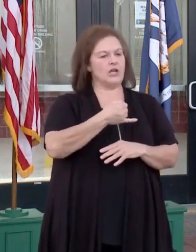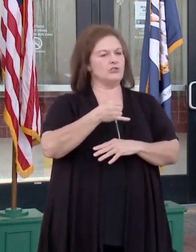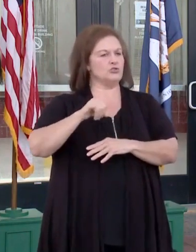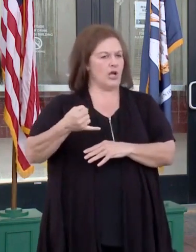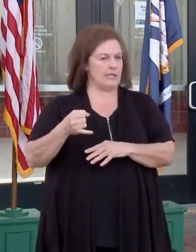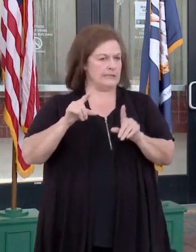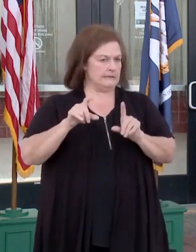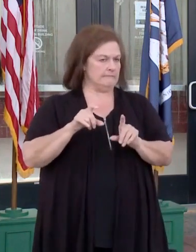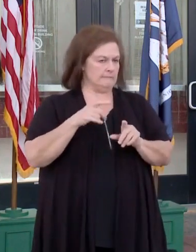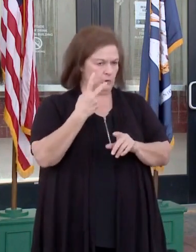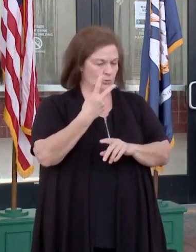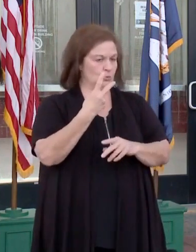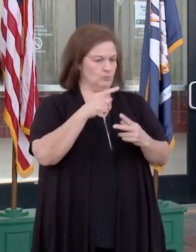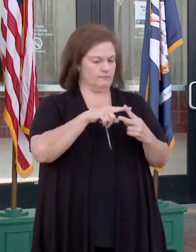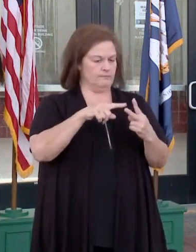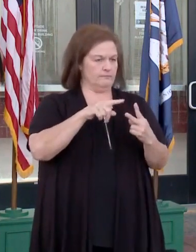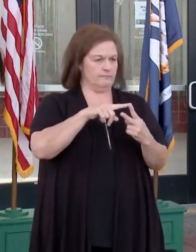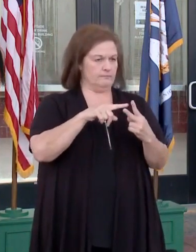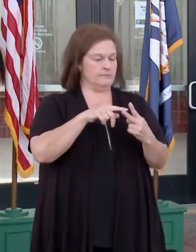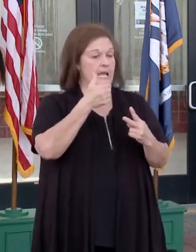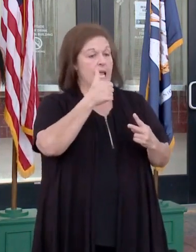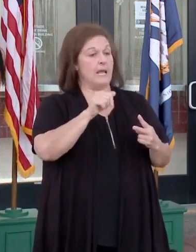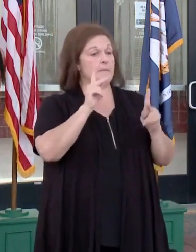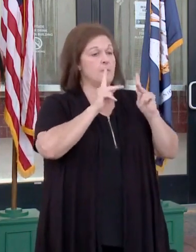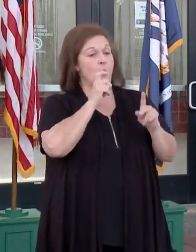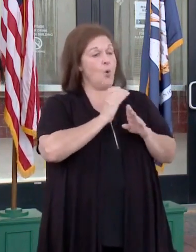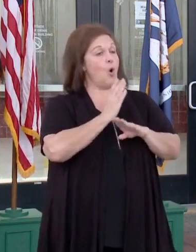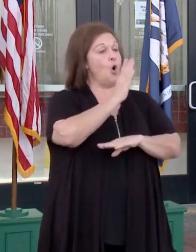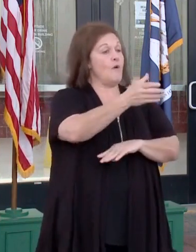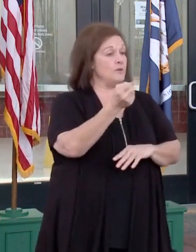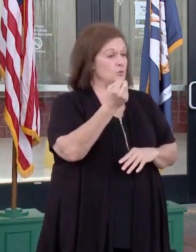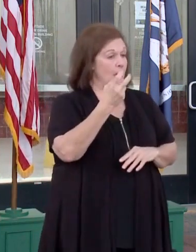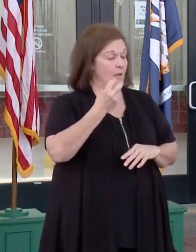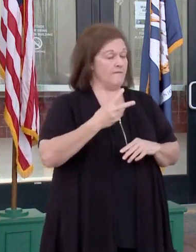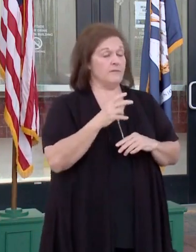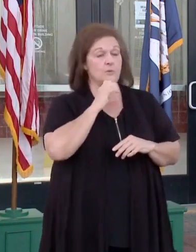for anyone over the age of 12. All tests and vaccinations are free of